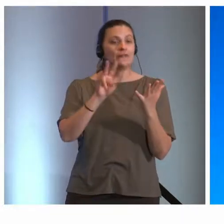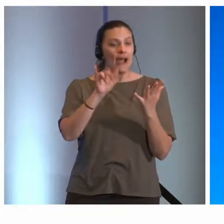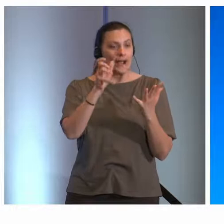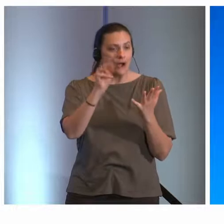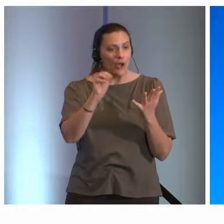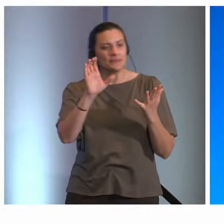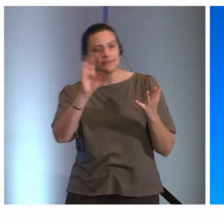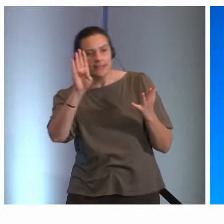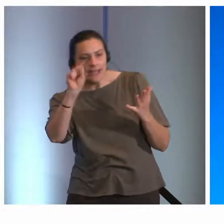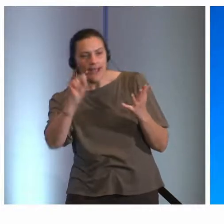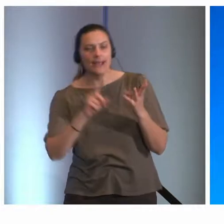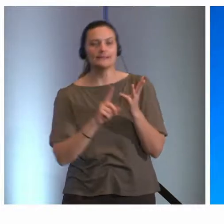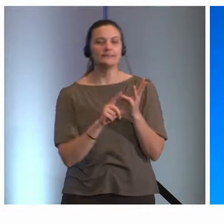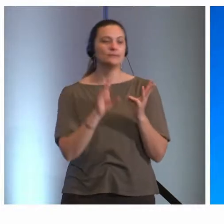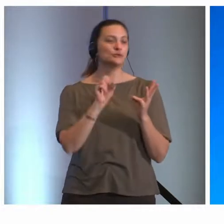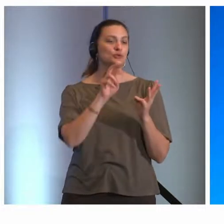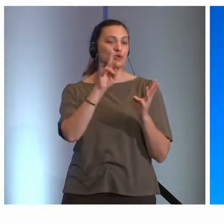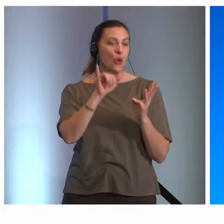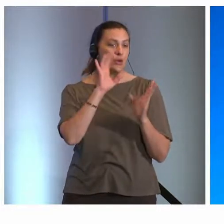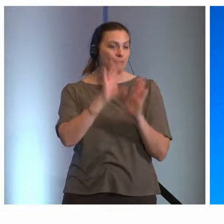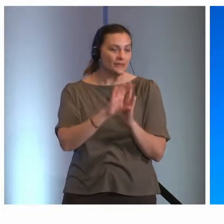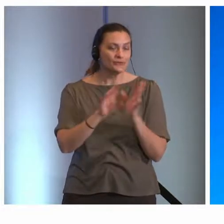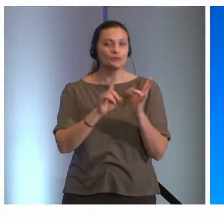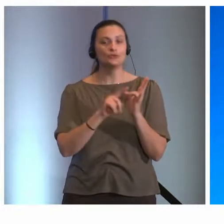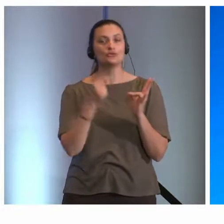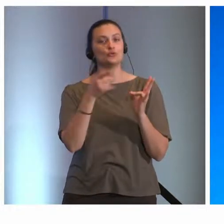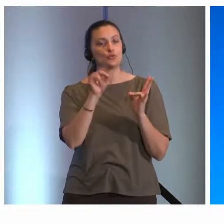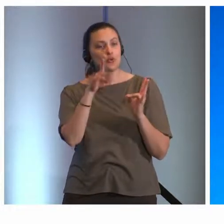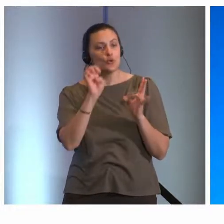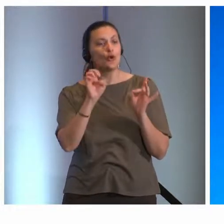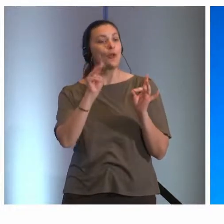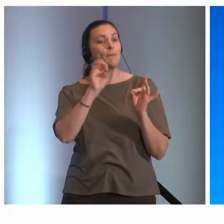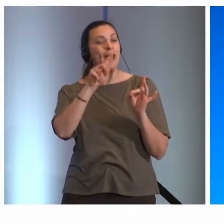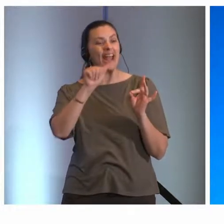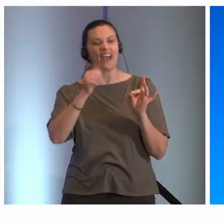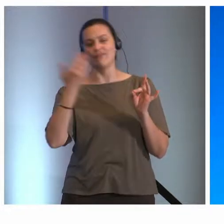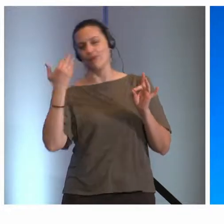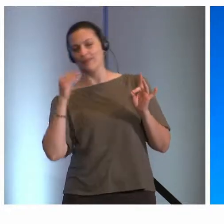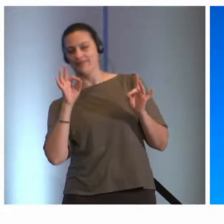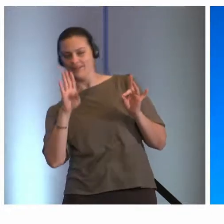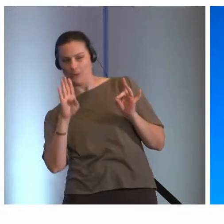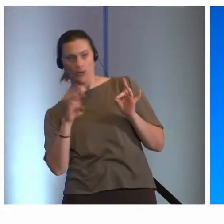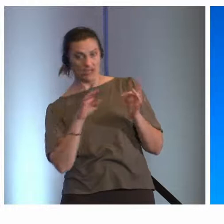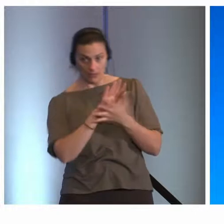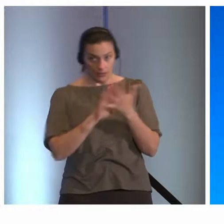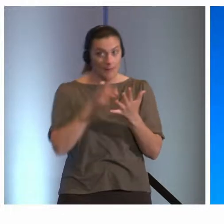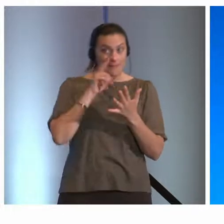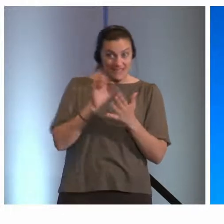NBCUniversal, and Paramount, Viacom, CBS, Sony Pictures,